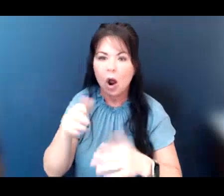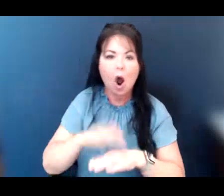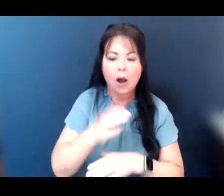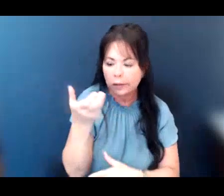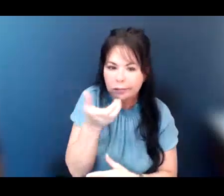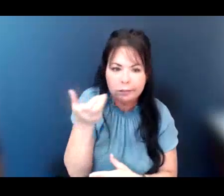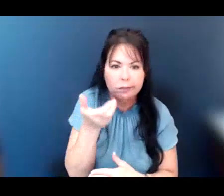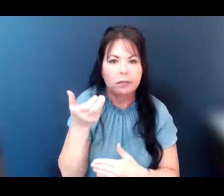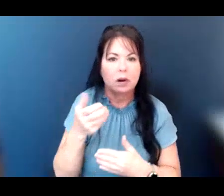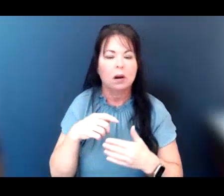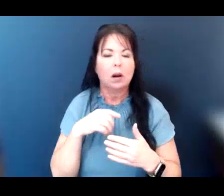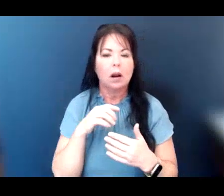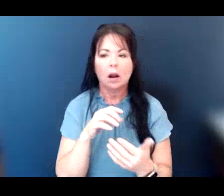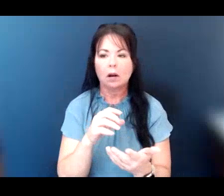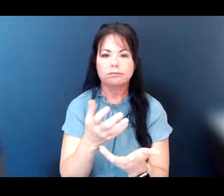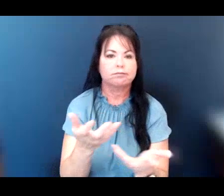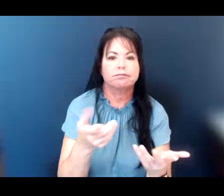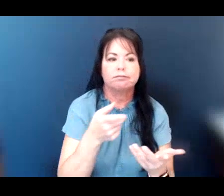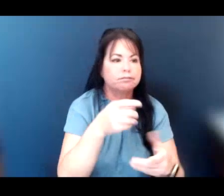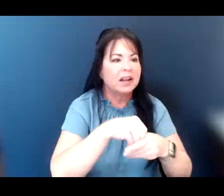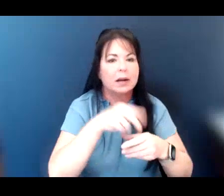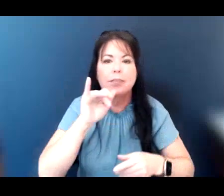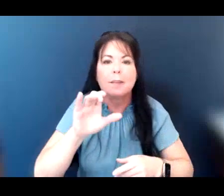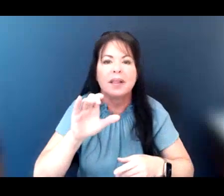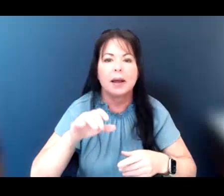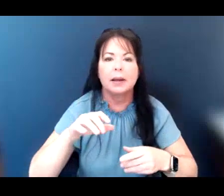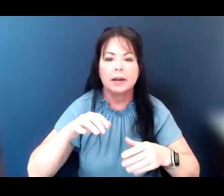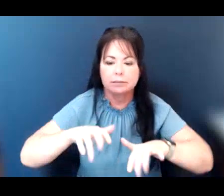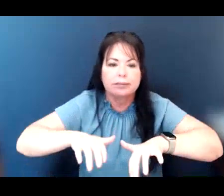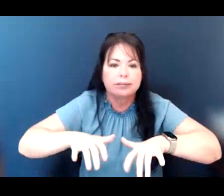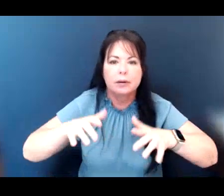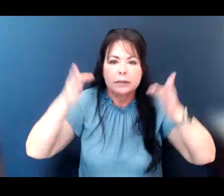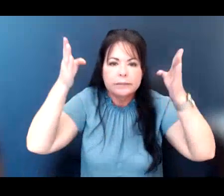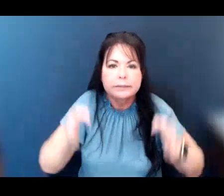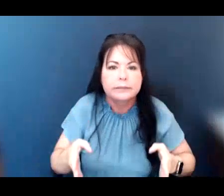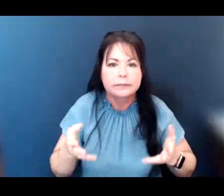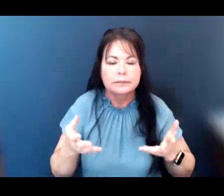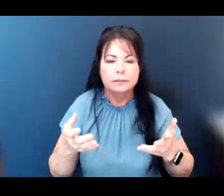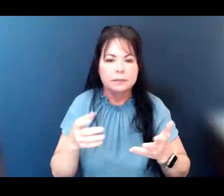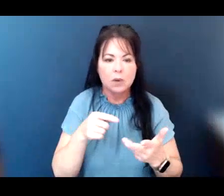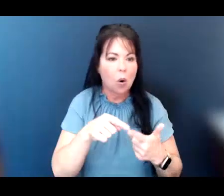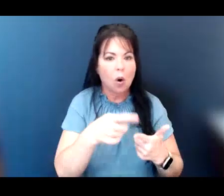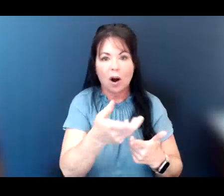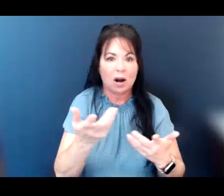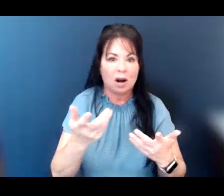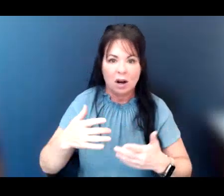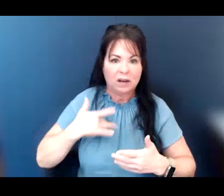Is this something that they're doing at a public kiosk or something like that? What kind of-- are they under stress? Are they-- are they at a relaxed pace?